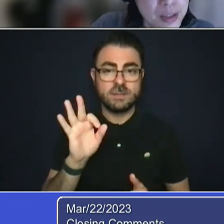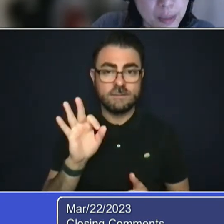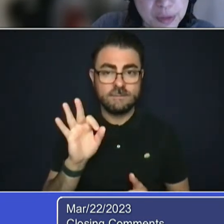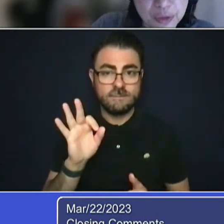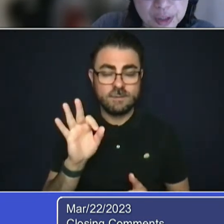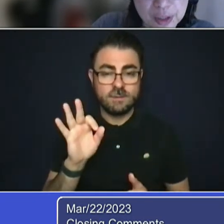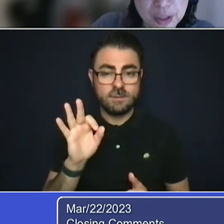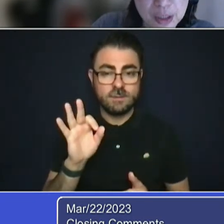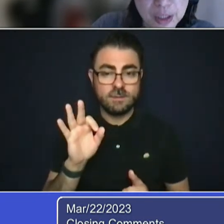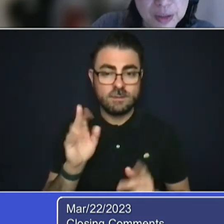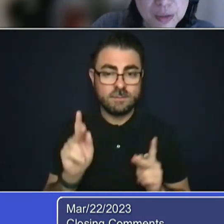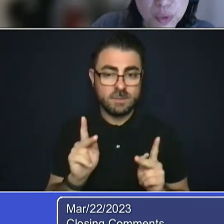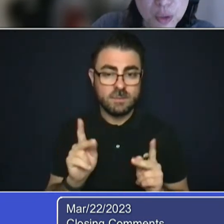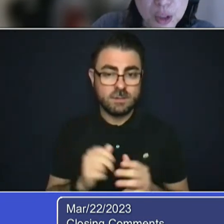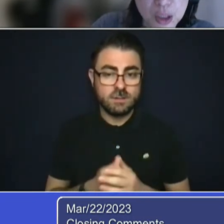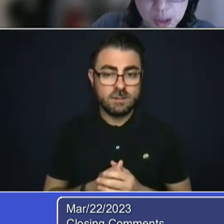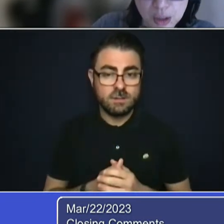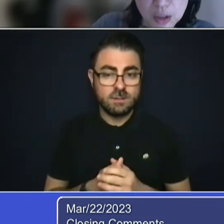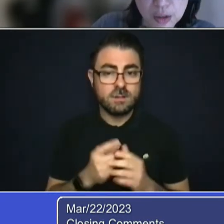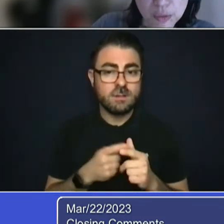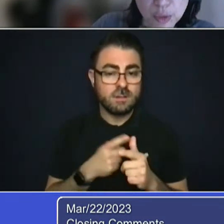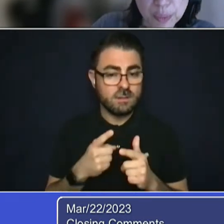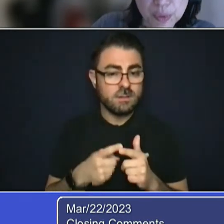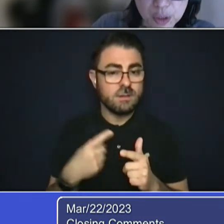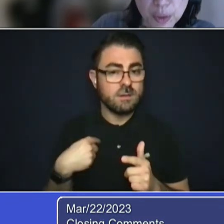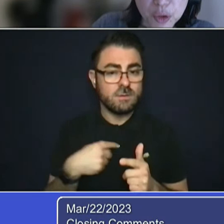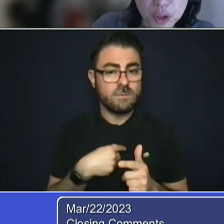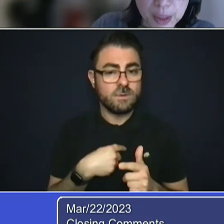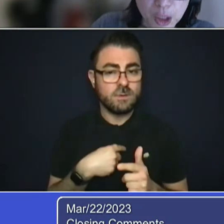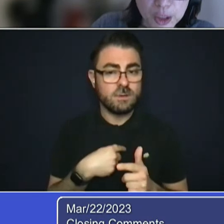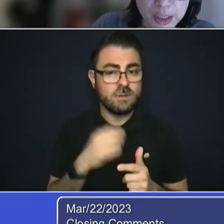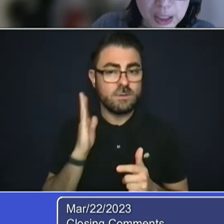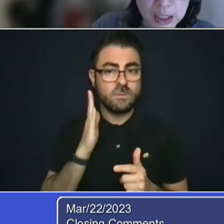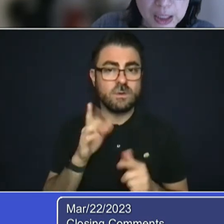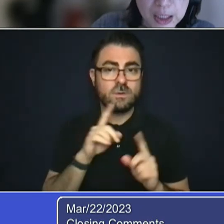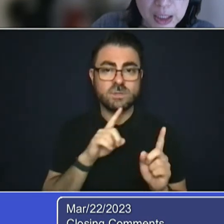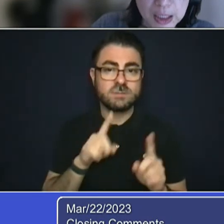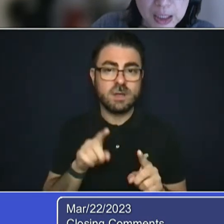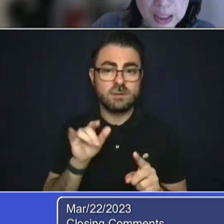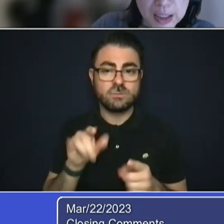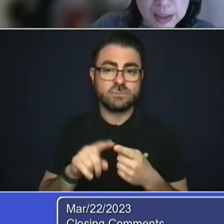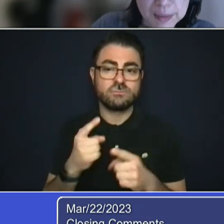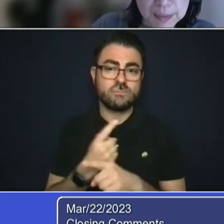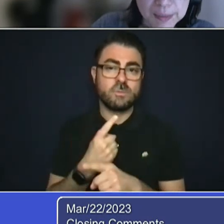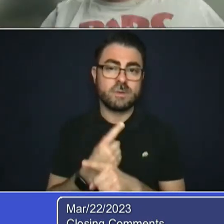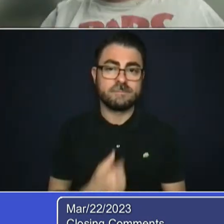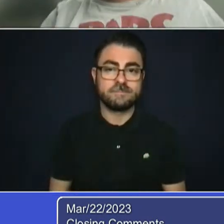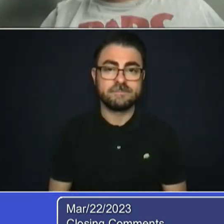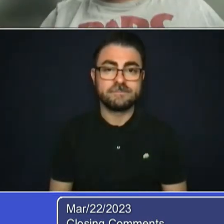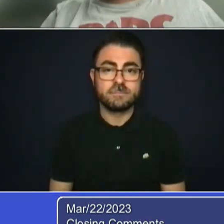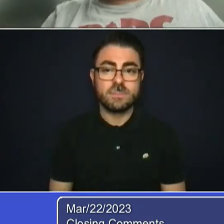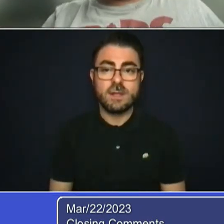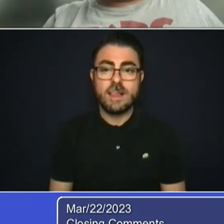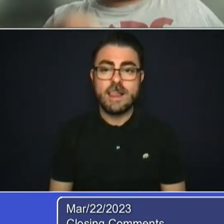YOU, THEN WE CAN COME BACK WITH